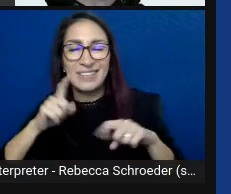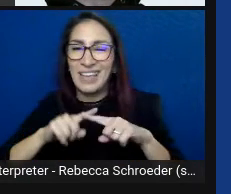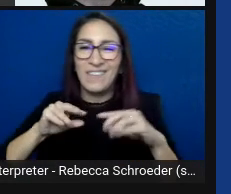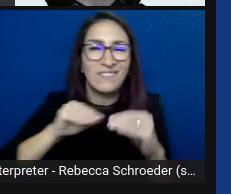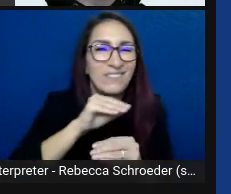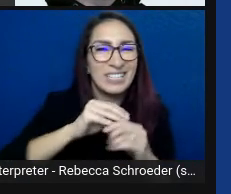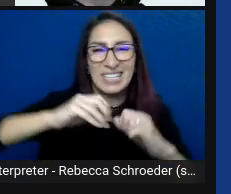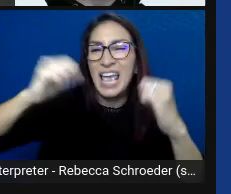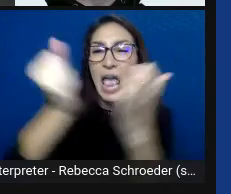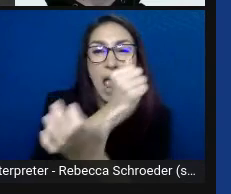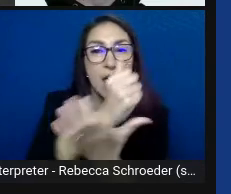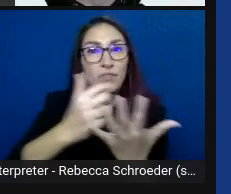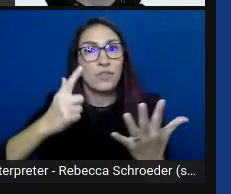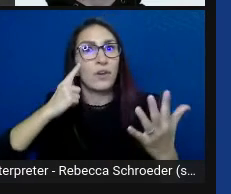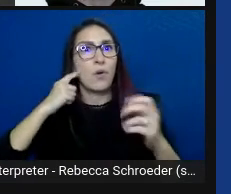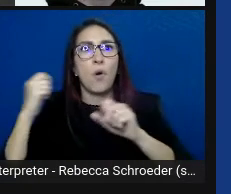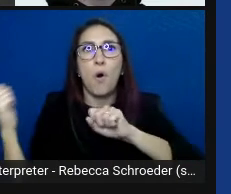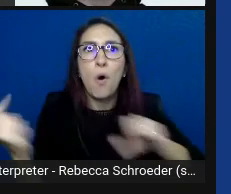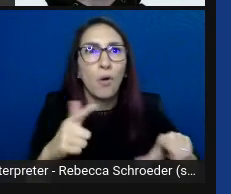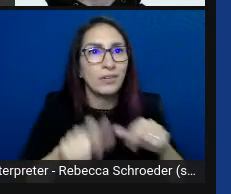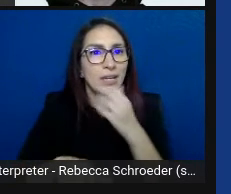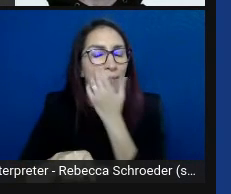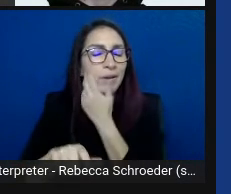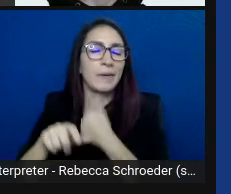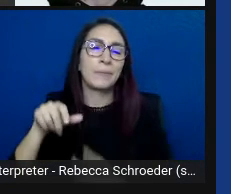We can pick the projects that are really important to us,